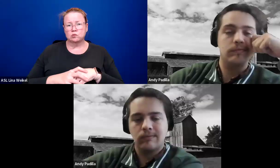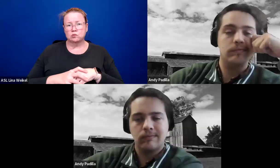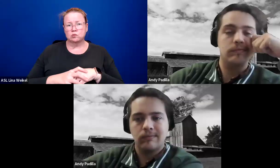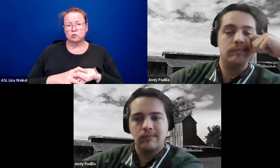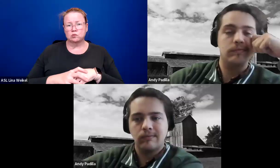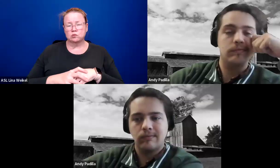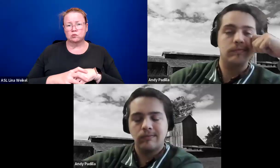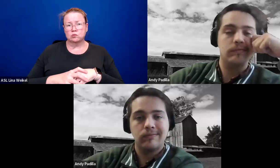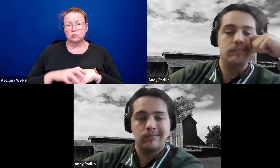Elissa w/ APRIL: Jordan.